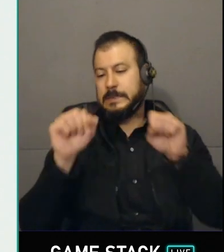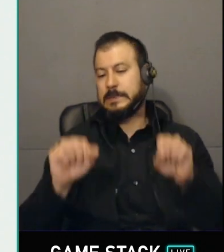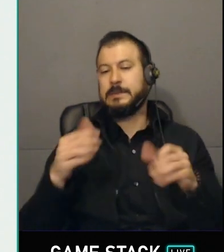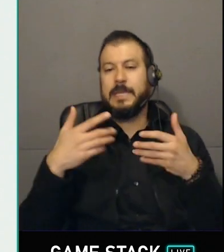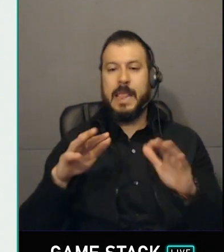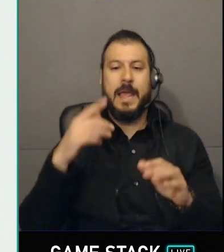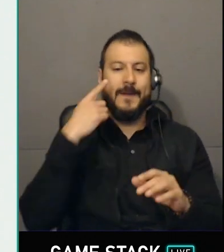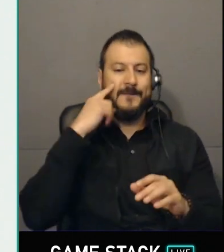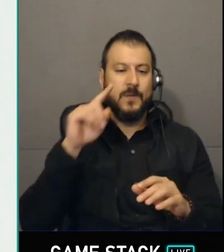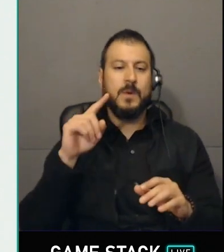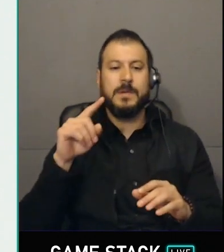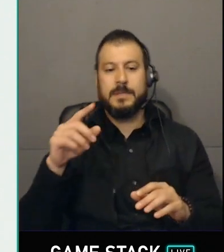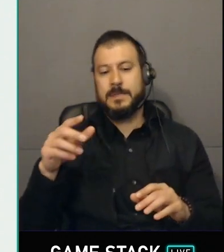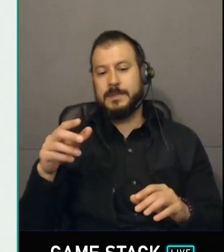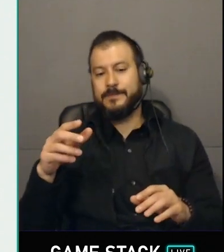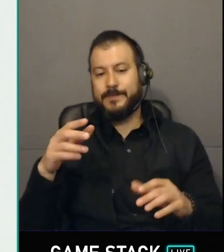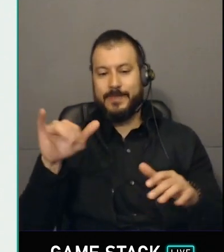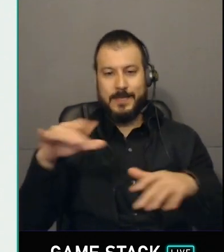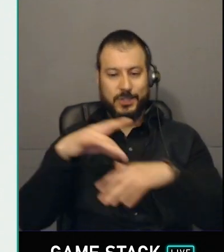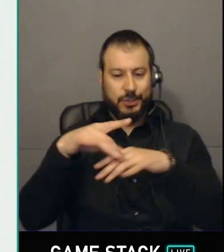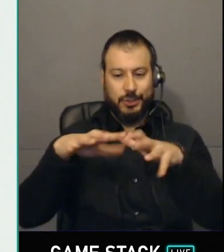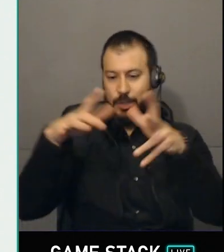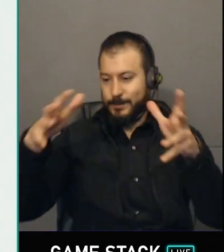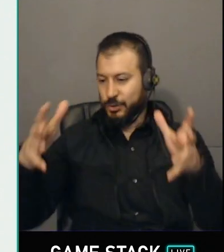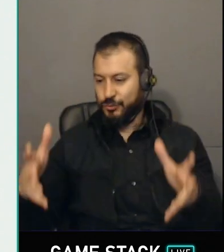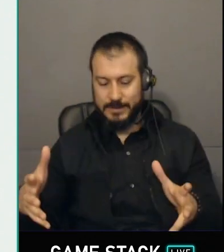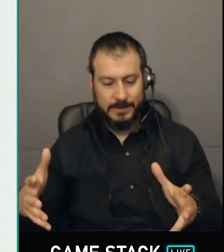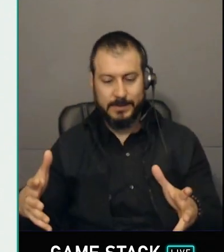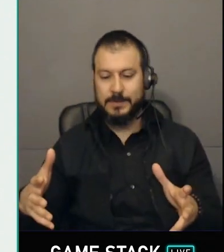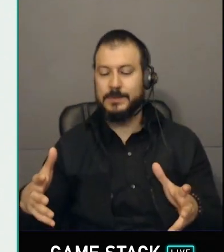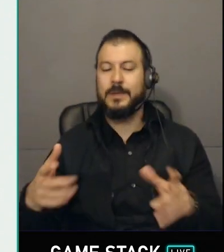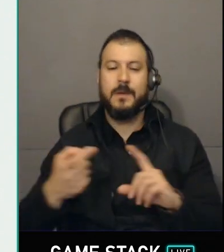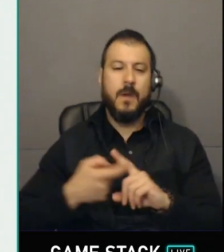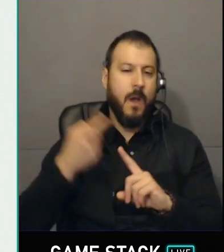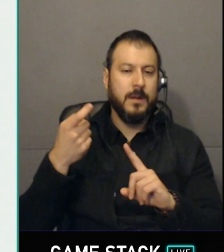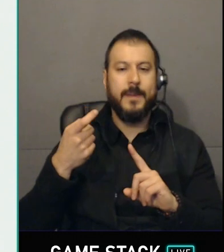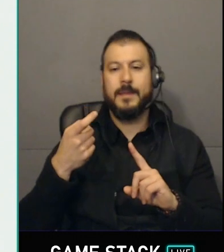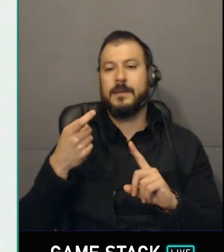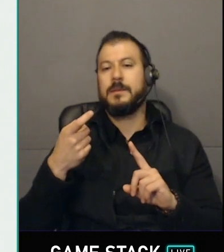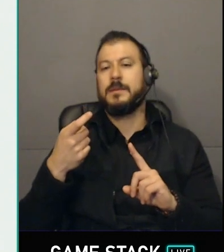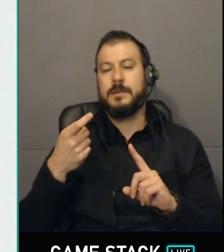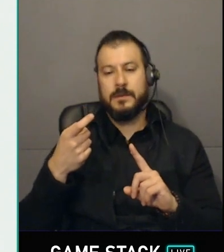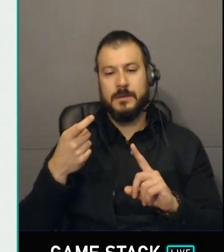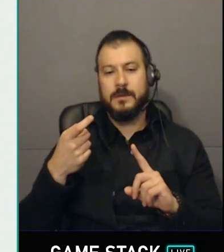for taking in the game geometry and automatically playing reflections